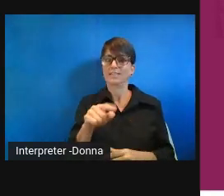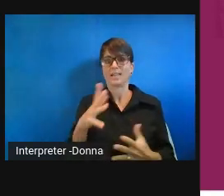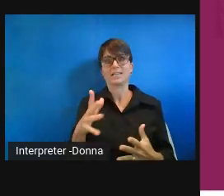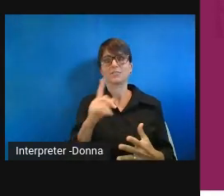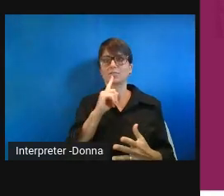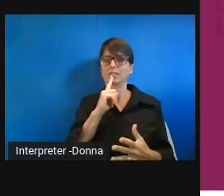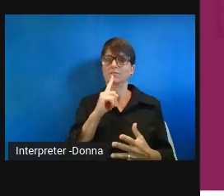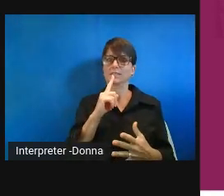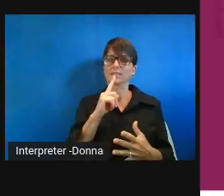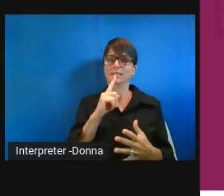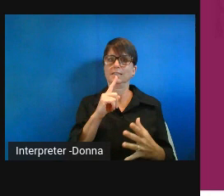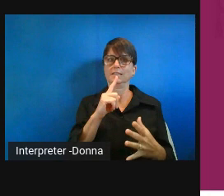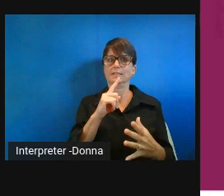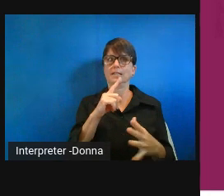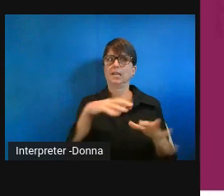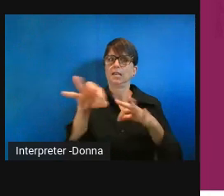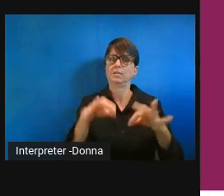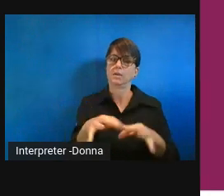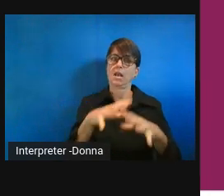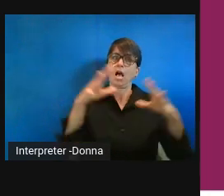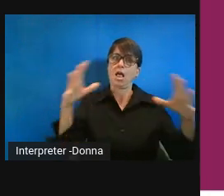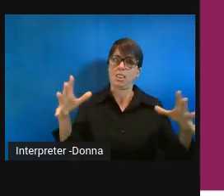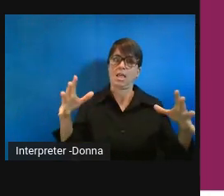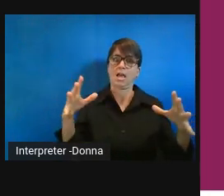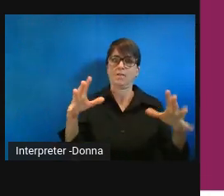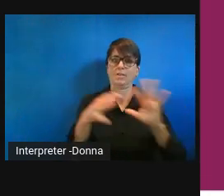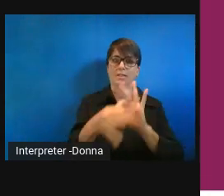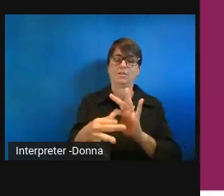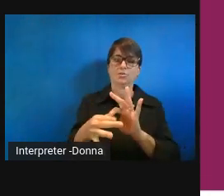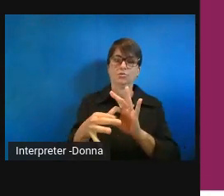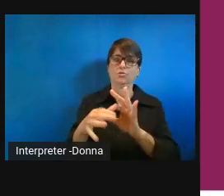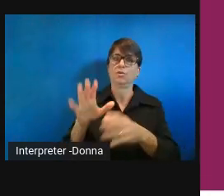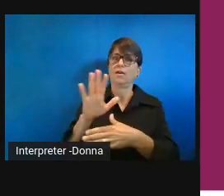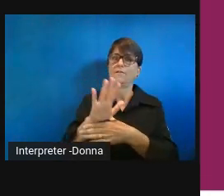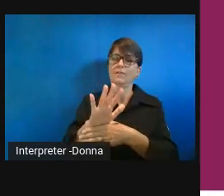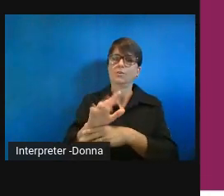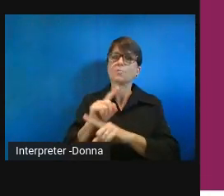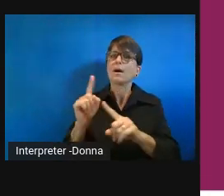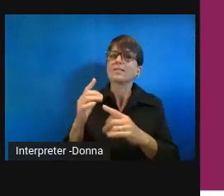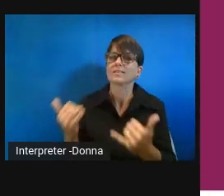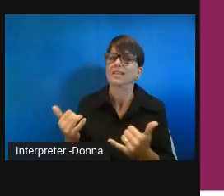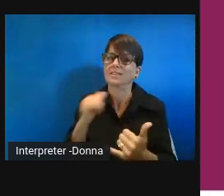We’re seeing that TikTok is heavily influencing our content consumption, and the other networks are working hard to catch up.